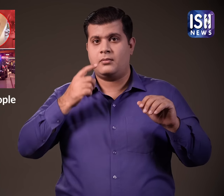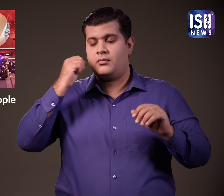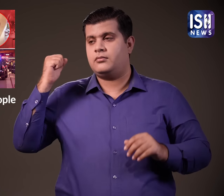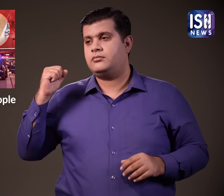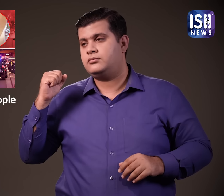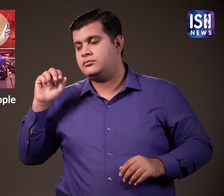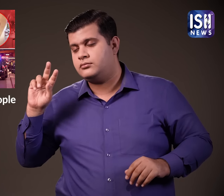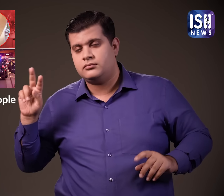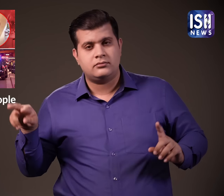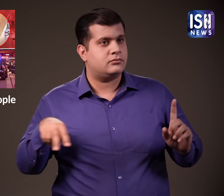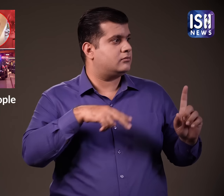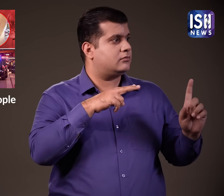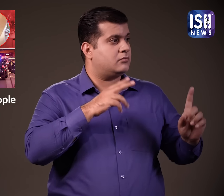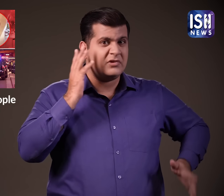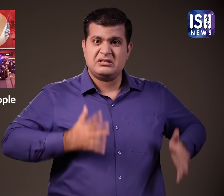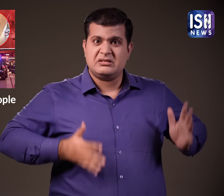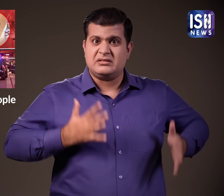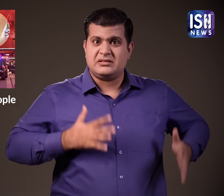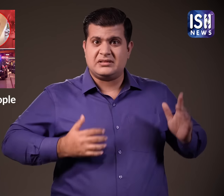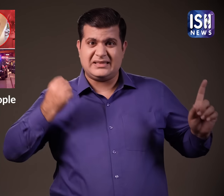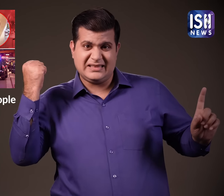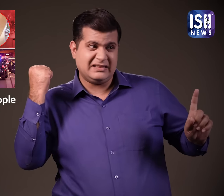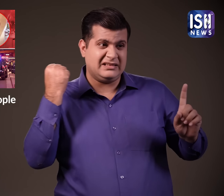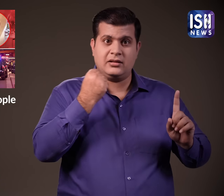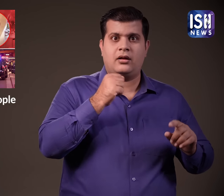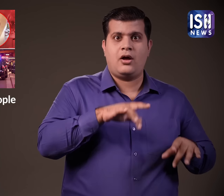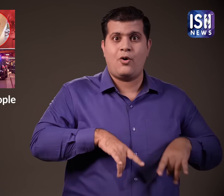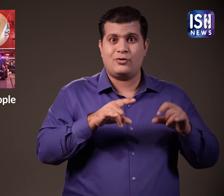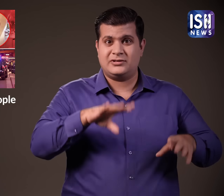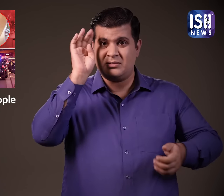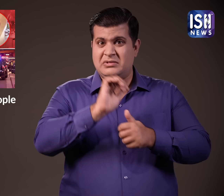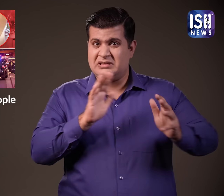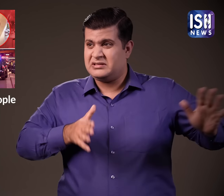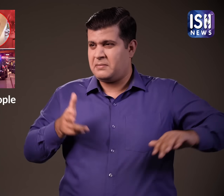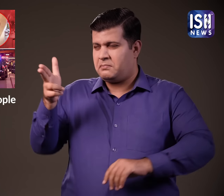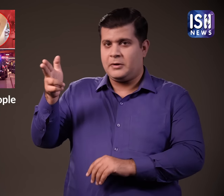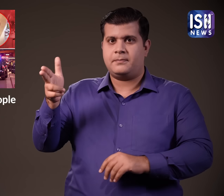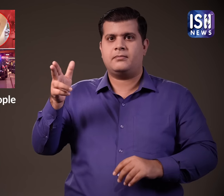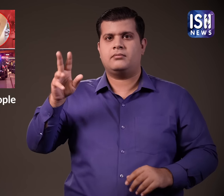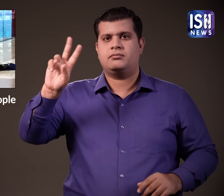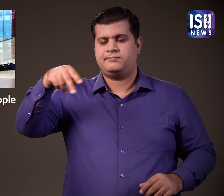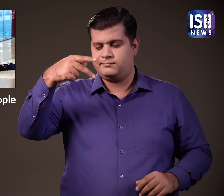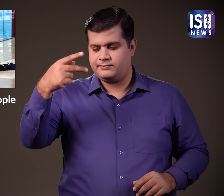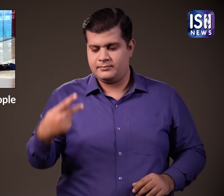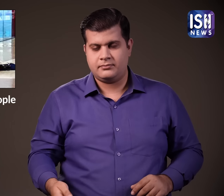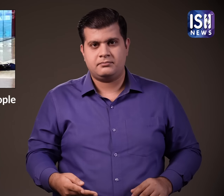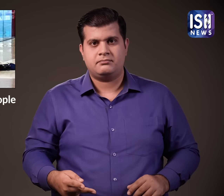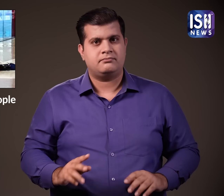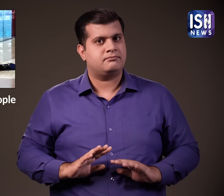Instead, the culprit turned around and raised his knife to stab the inspector. That’s when she shot him.